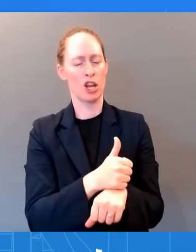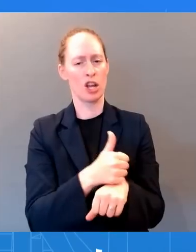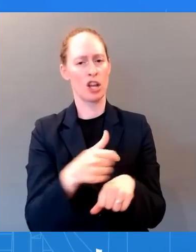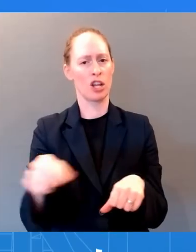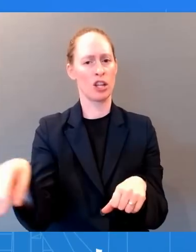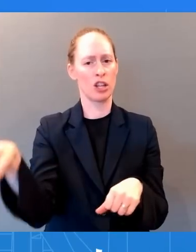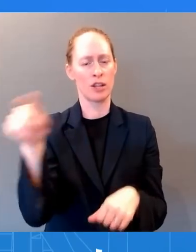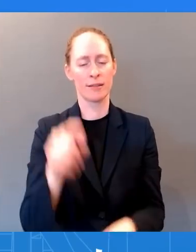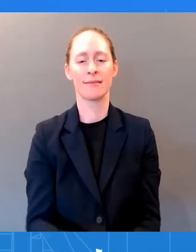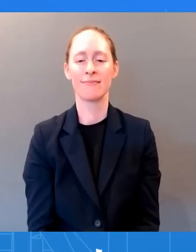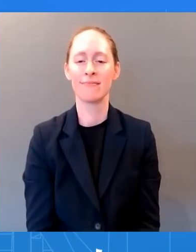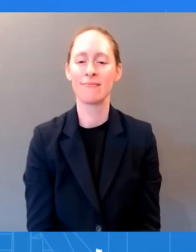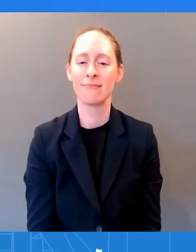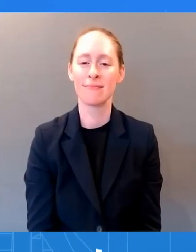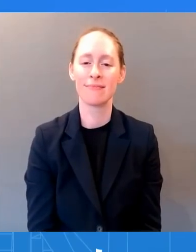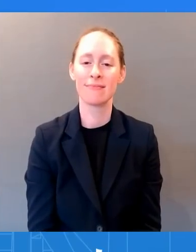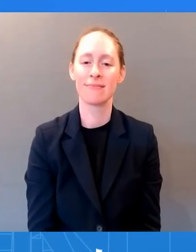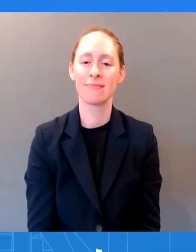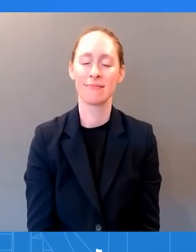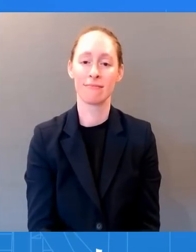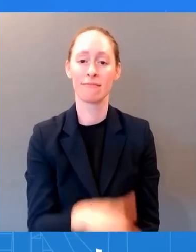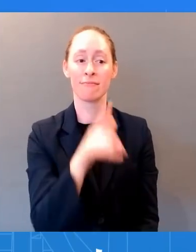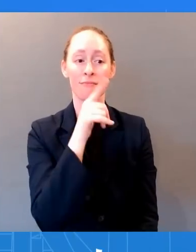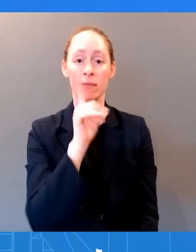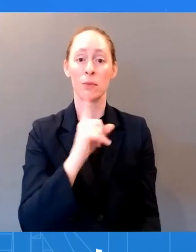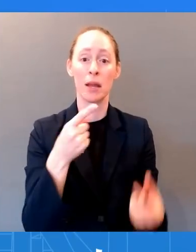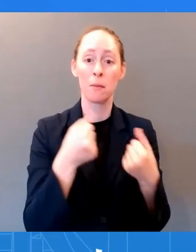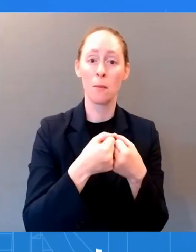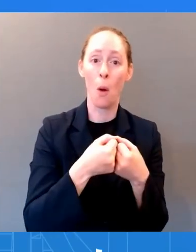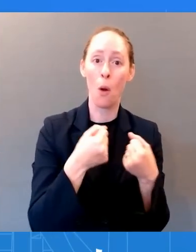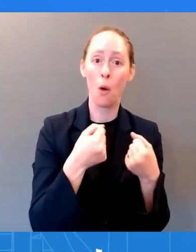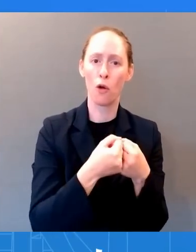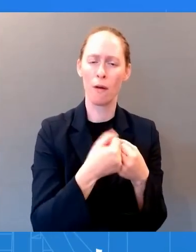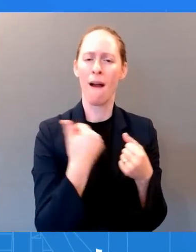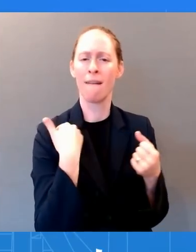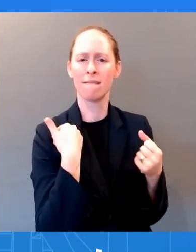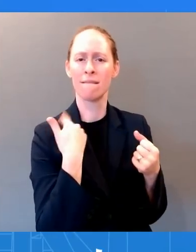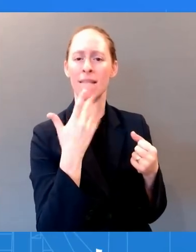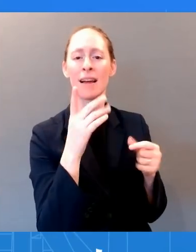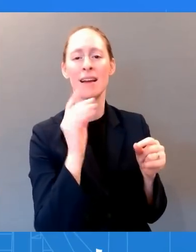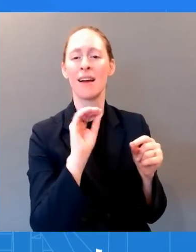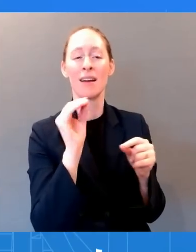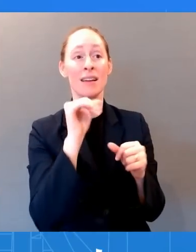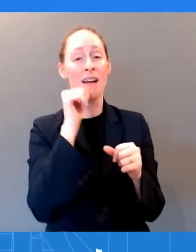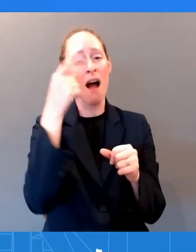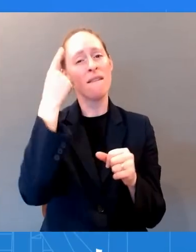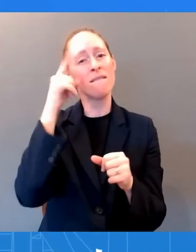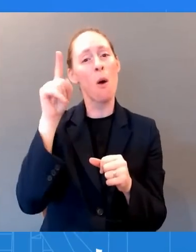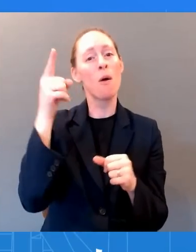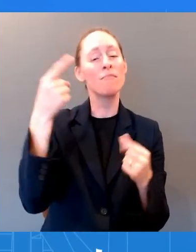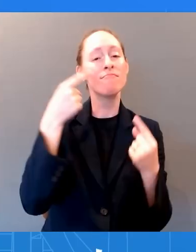It is not just -- it is not just for tennis players. Migrants have, also, a CDC guidance